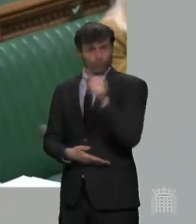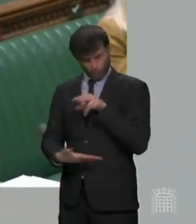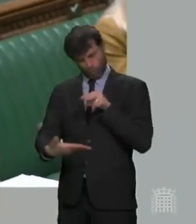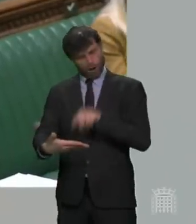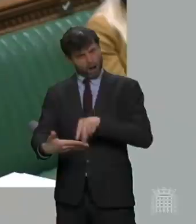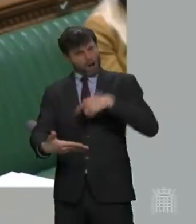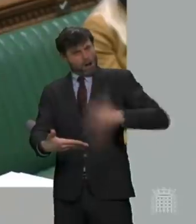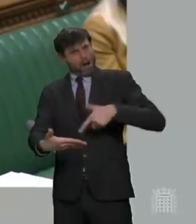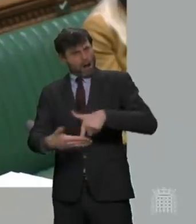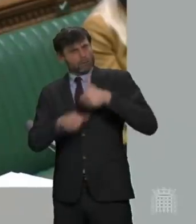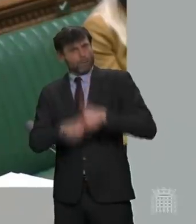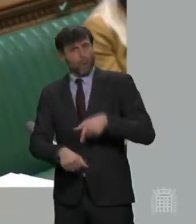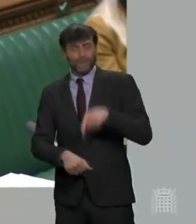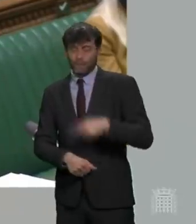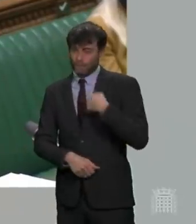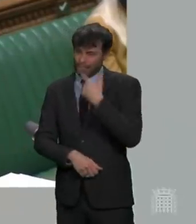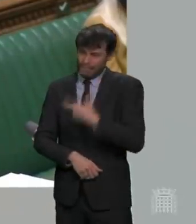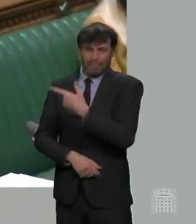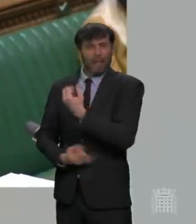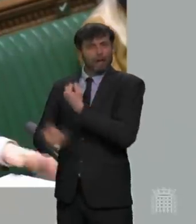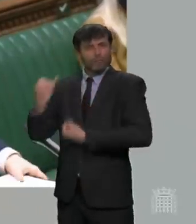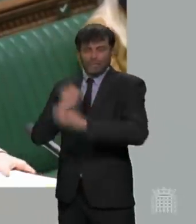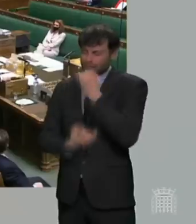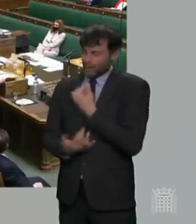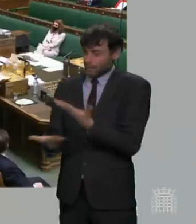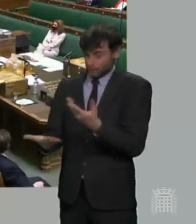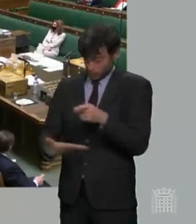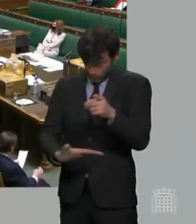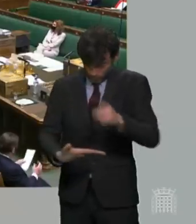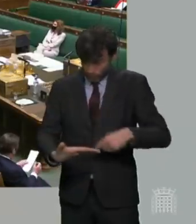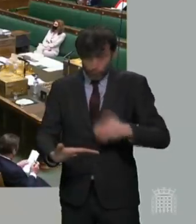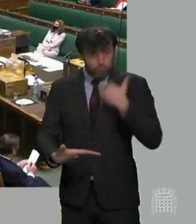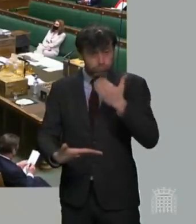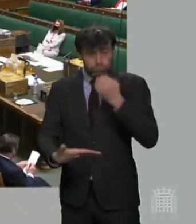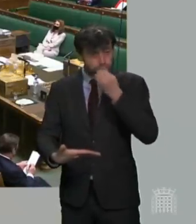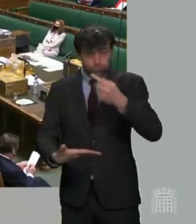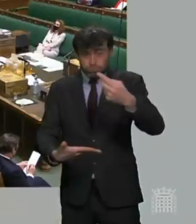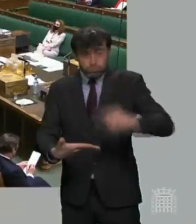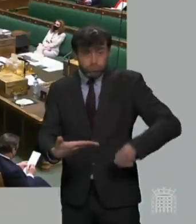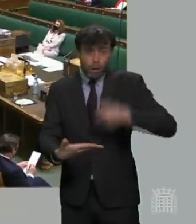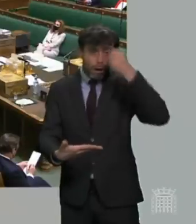amazed, frankly, by his negativity. >> Paul Holmes (Eastleigh) (Con)